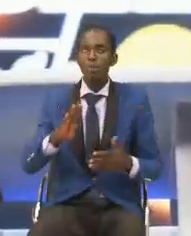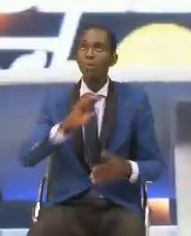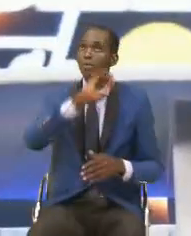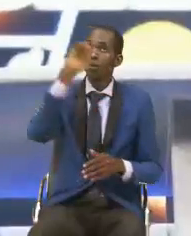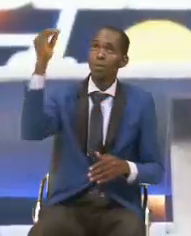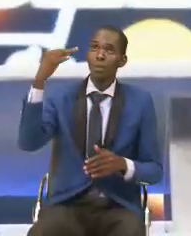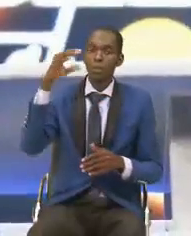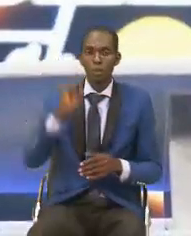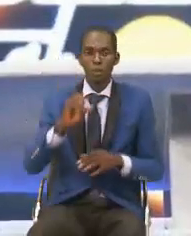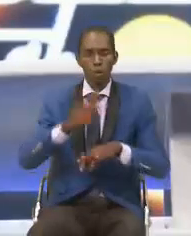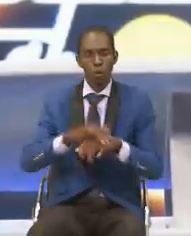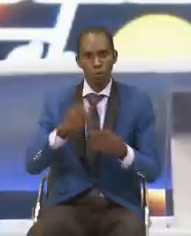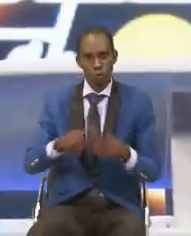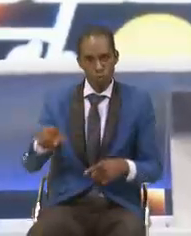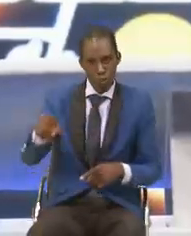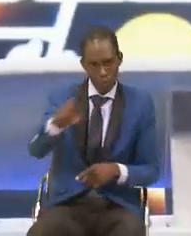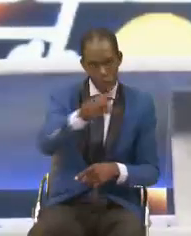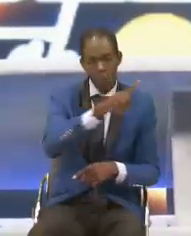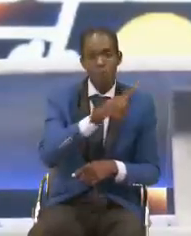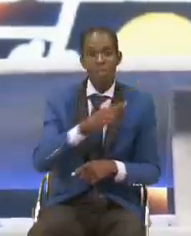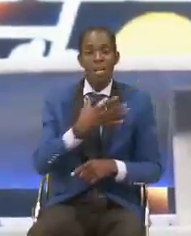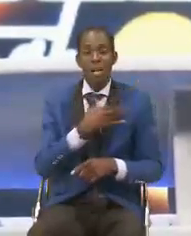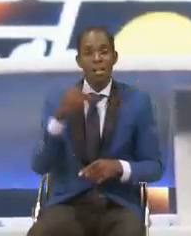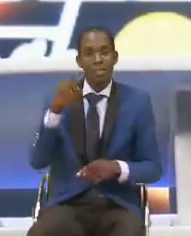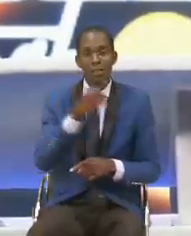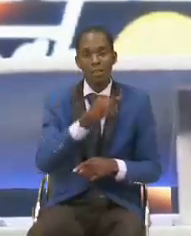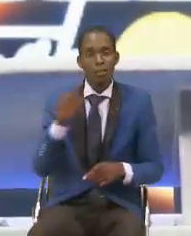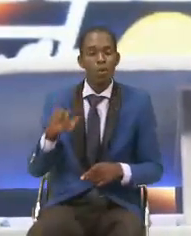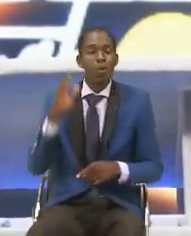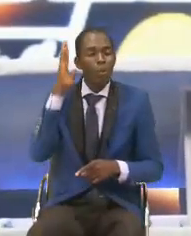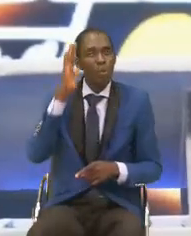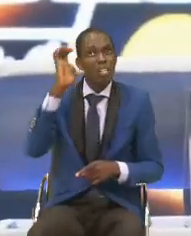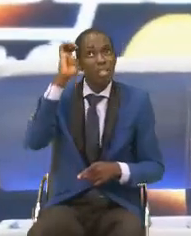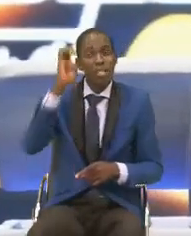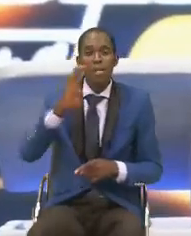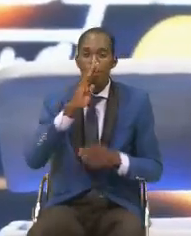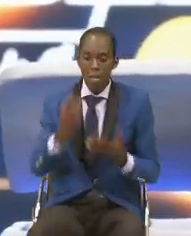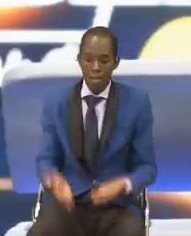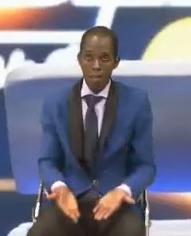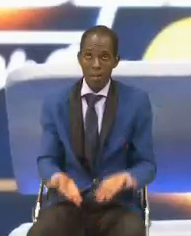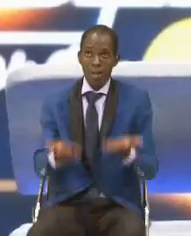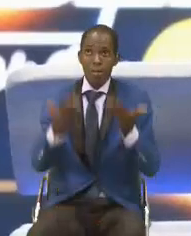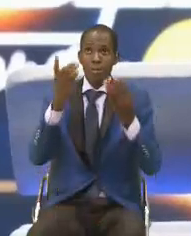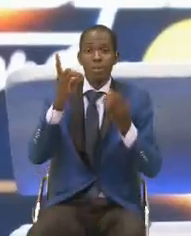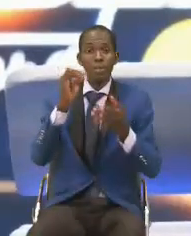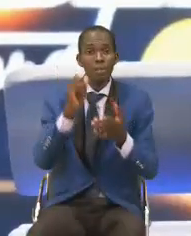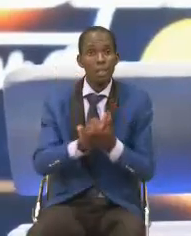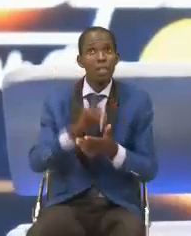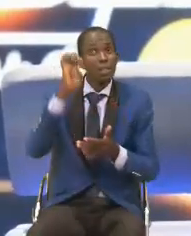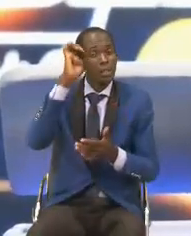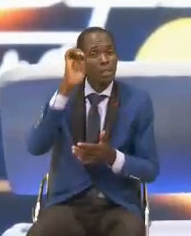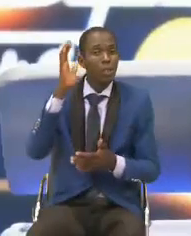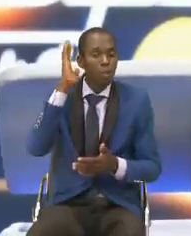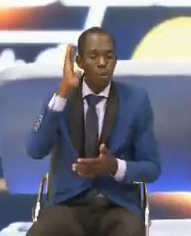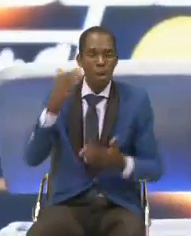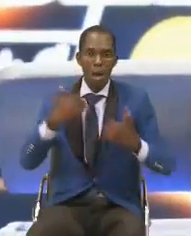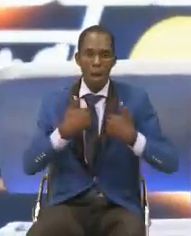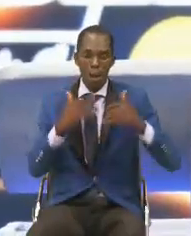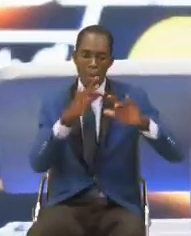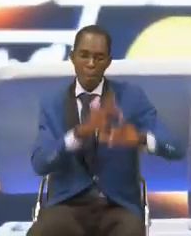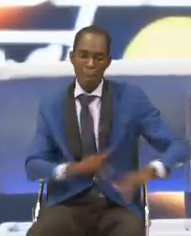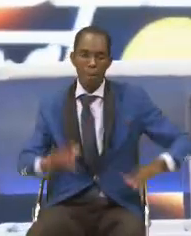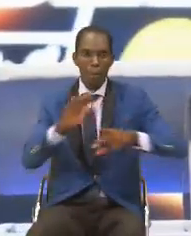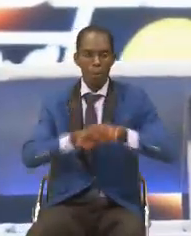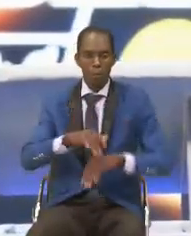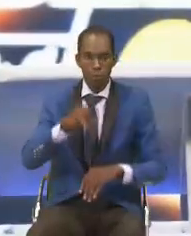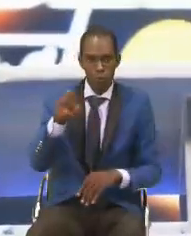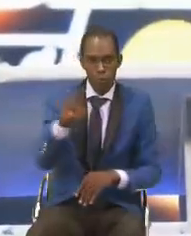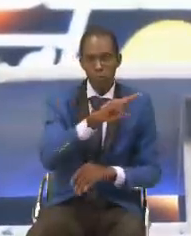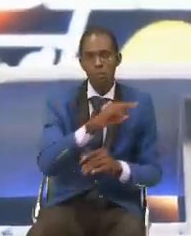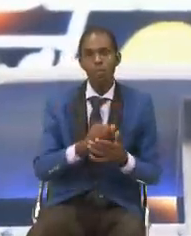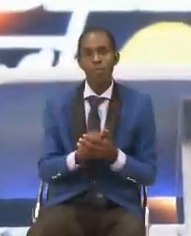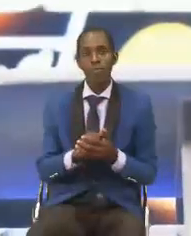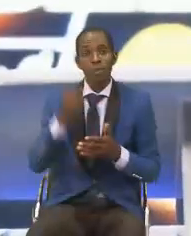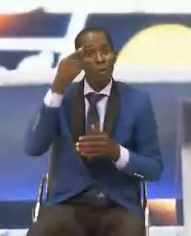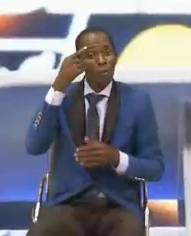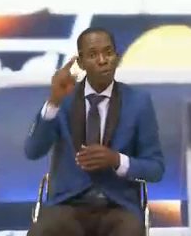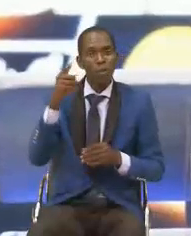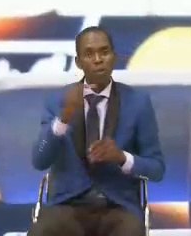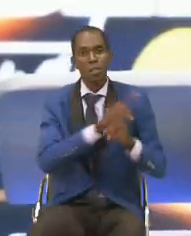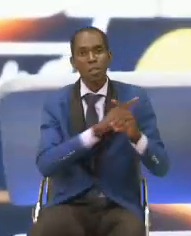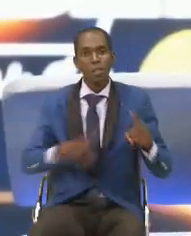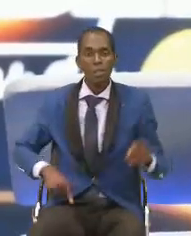that he may be gracious unto you and therefore will he be exalted that he may have mercy upon you